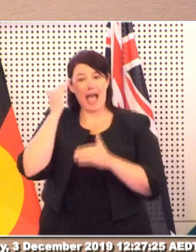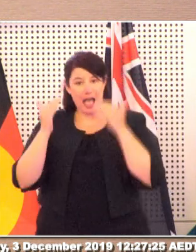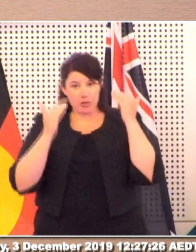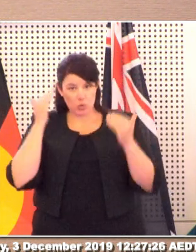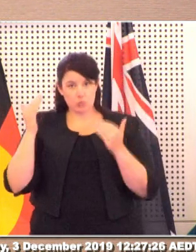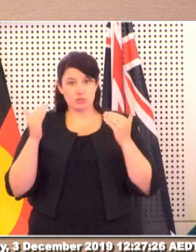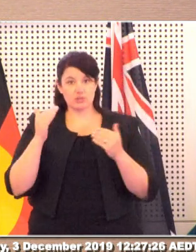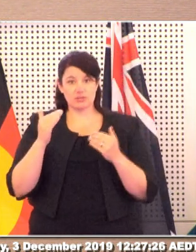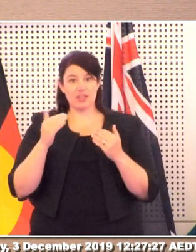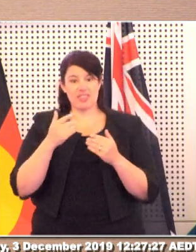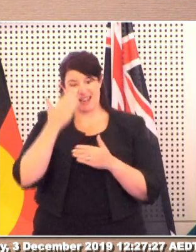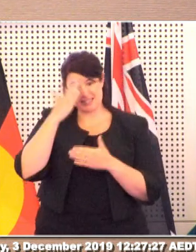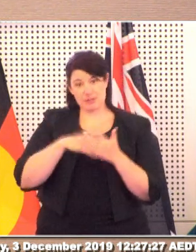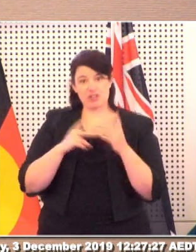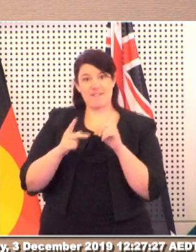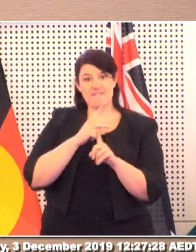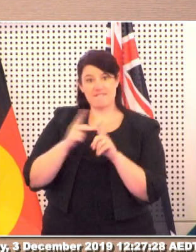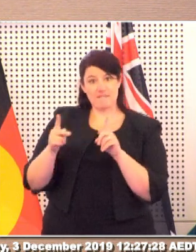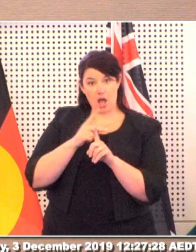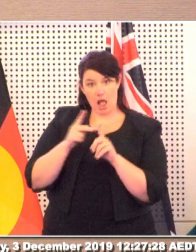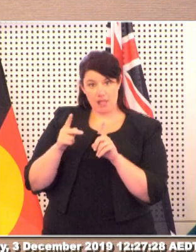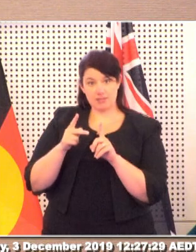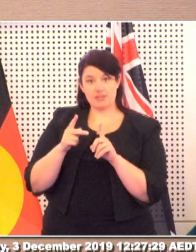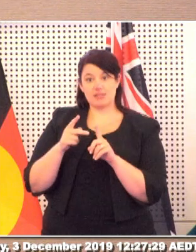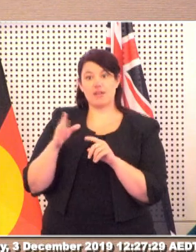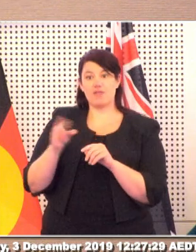violence and abuse from their care-giving family members as well.